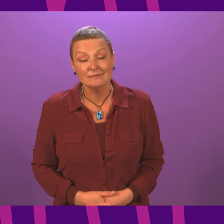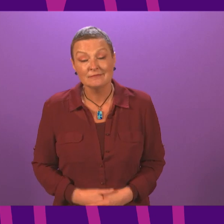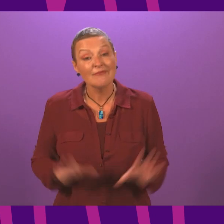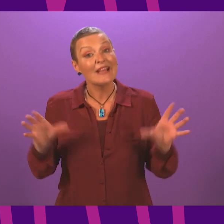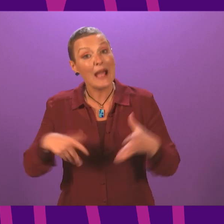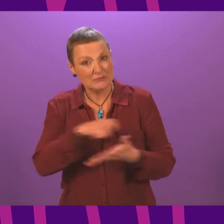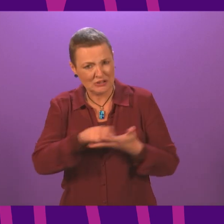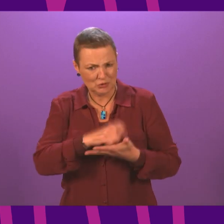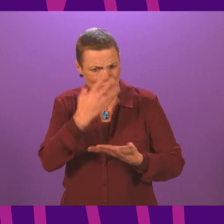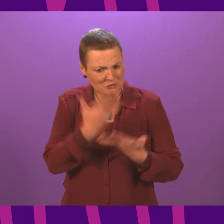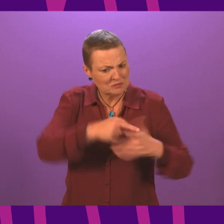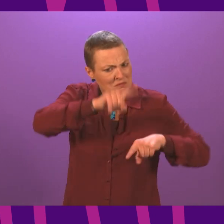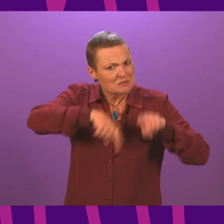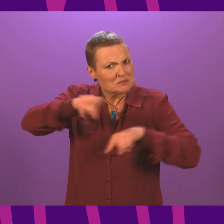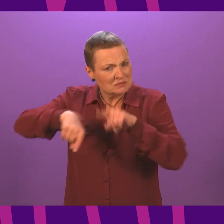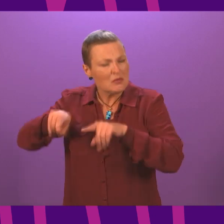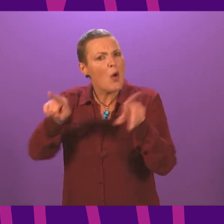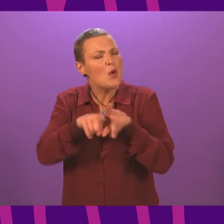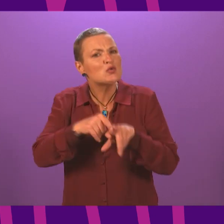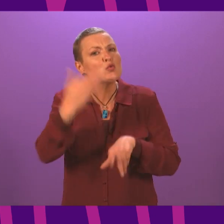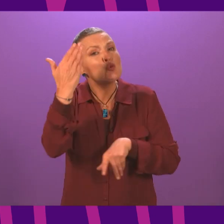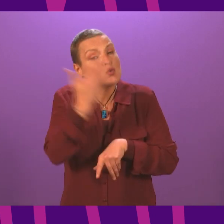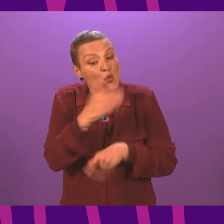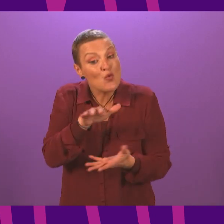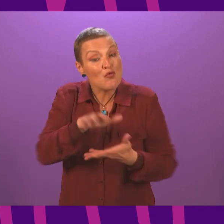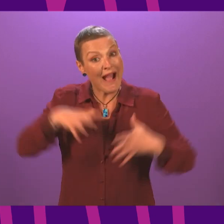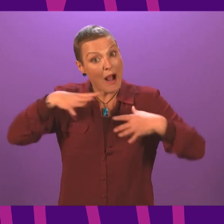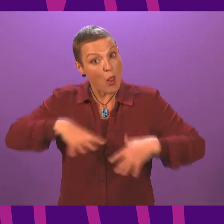have been announced today and the fact that school clothing grant applications are available, what